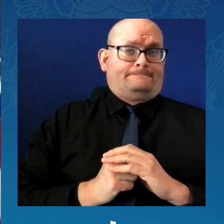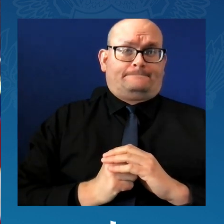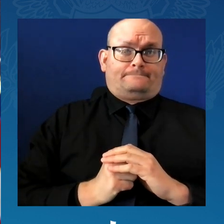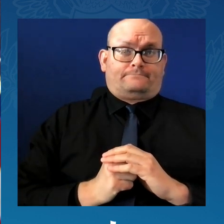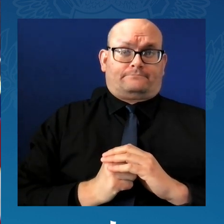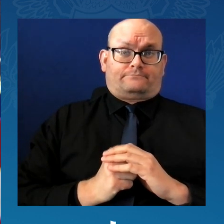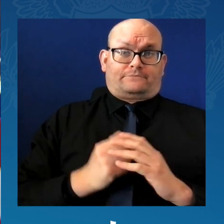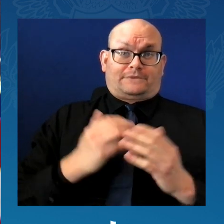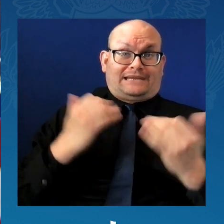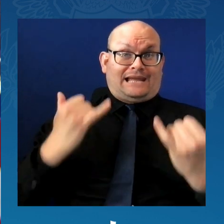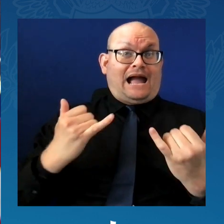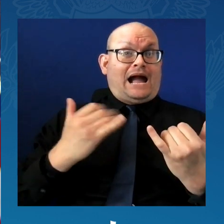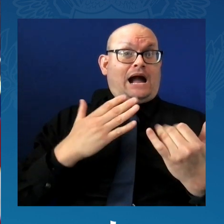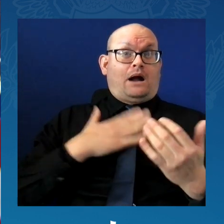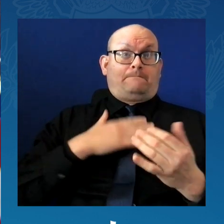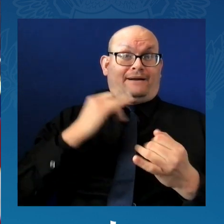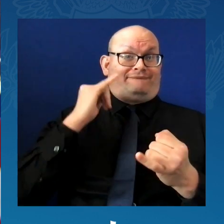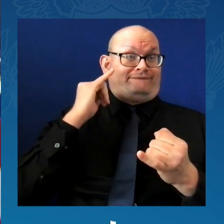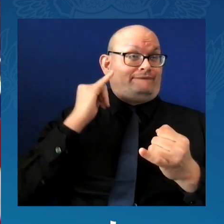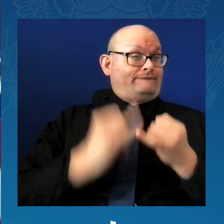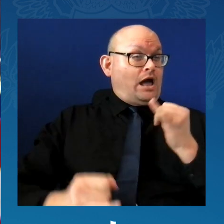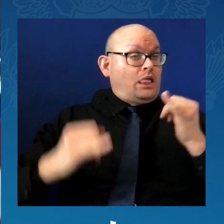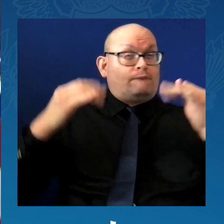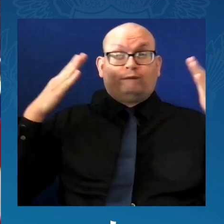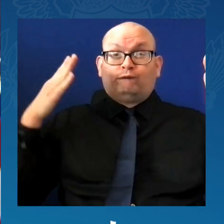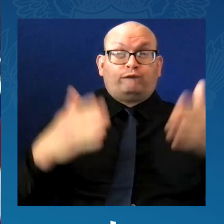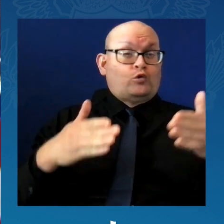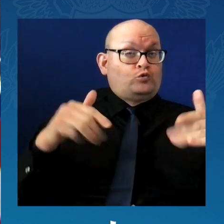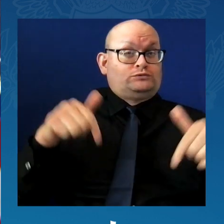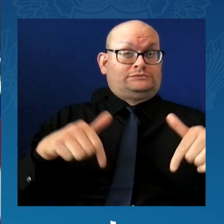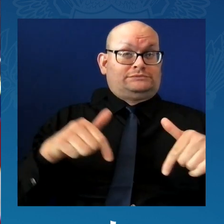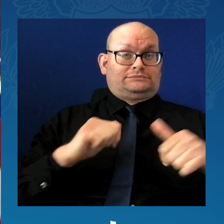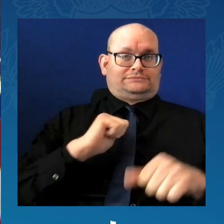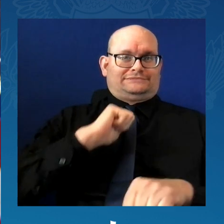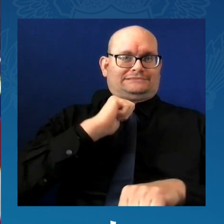establishing rules for novel commercial space activities.